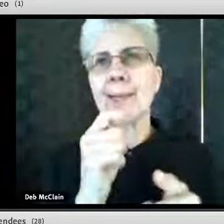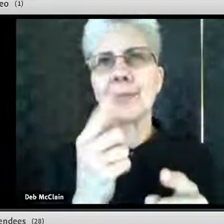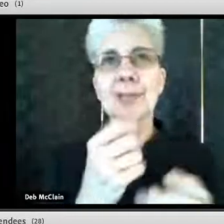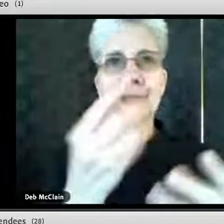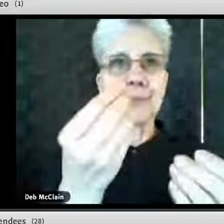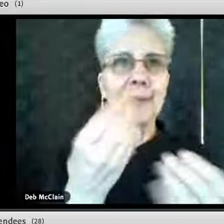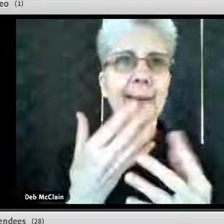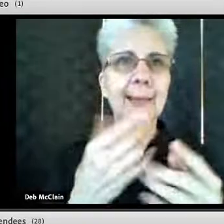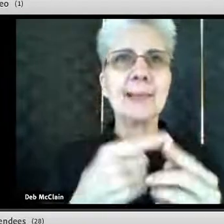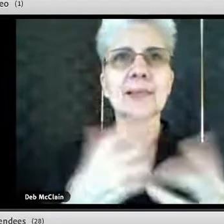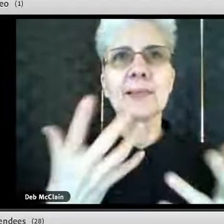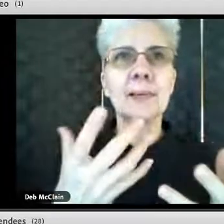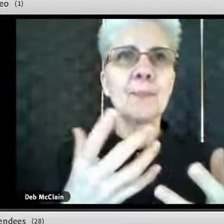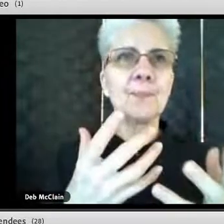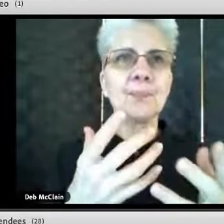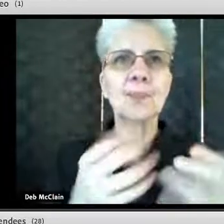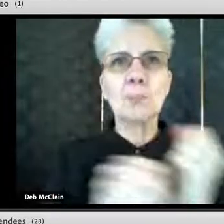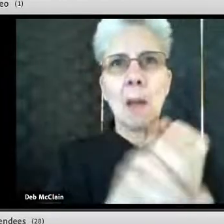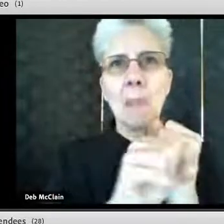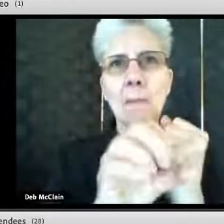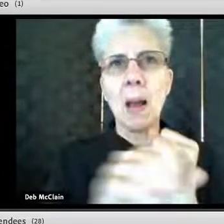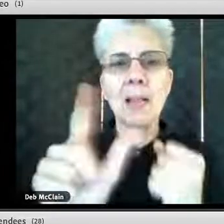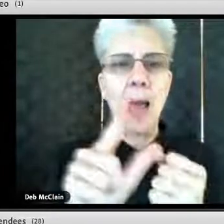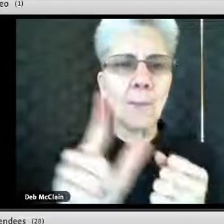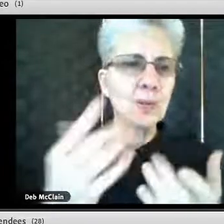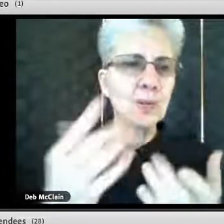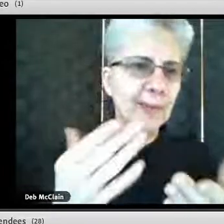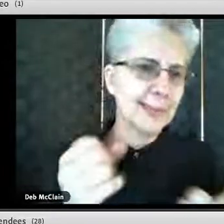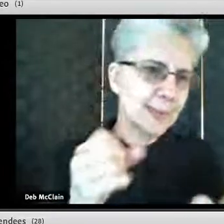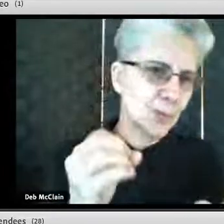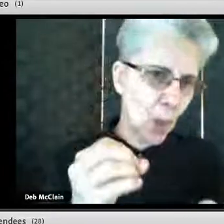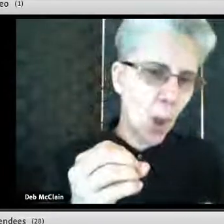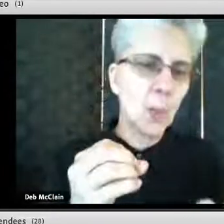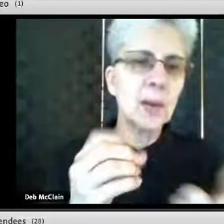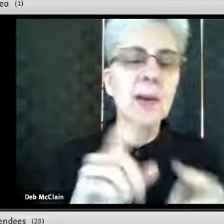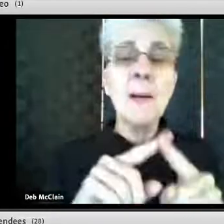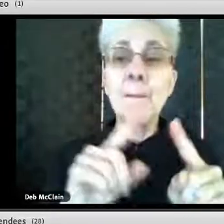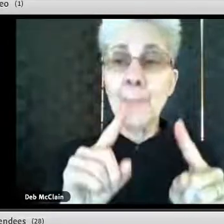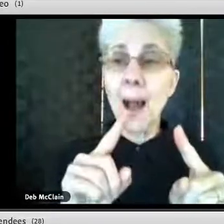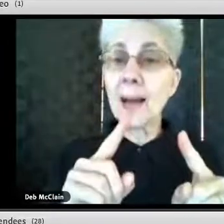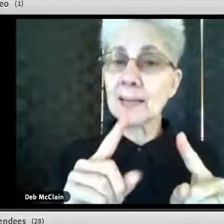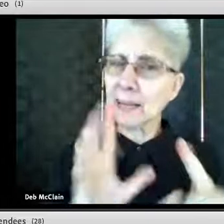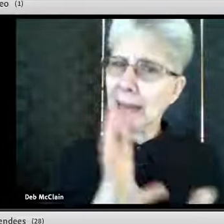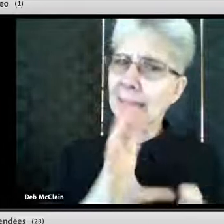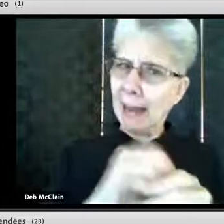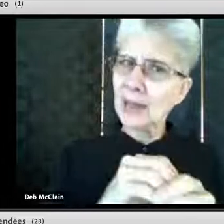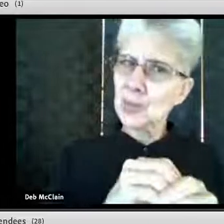is you pushing library services. So engagement is going on.